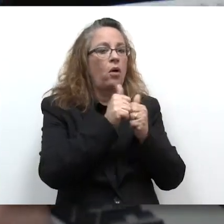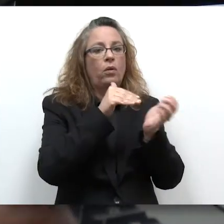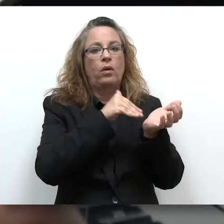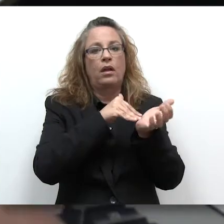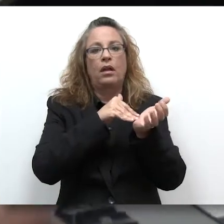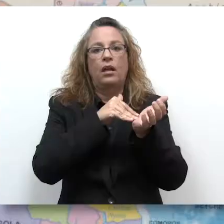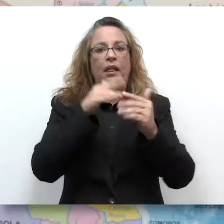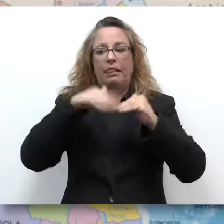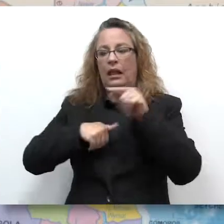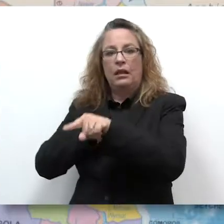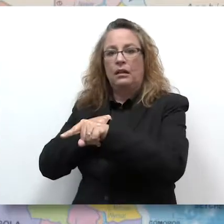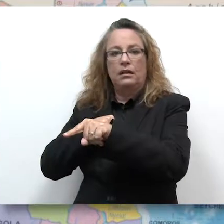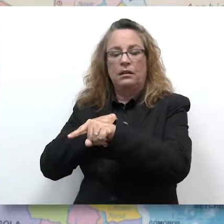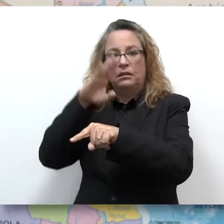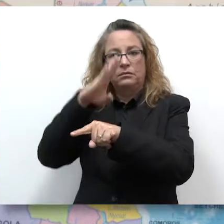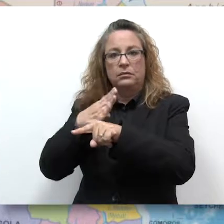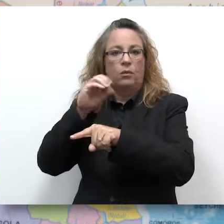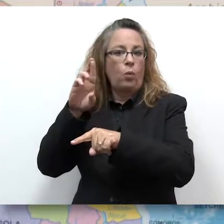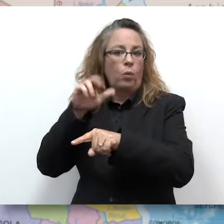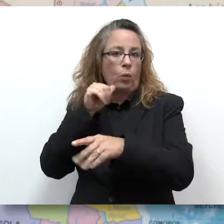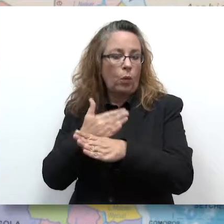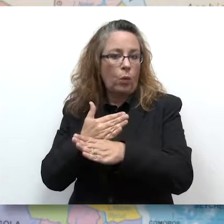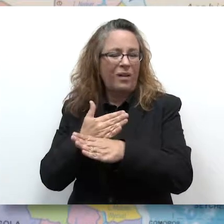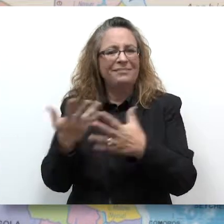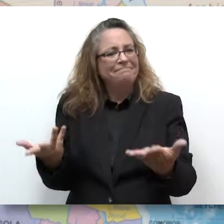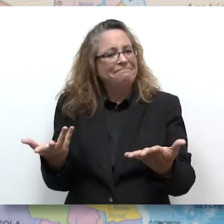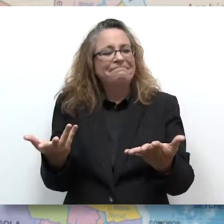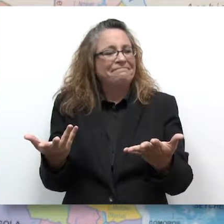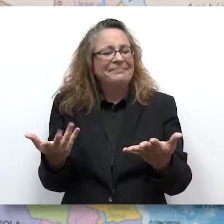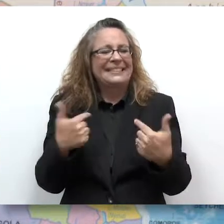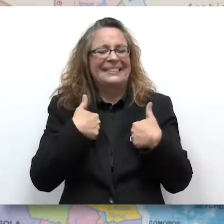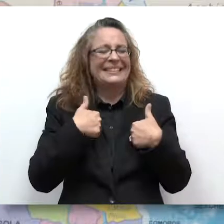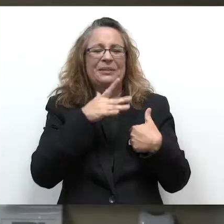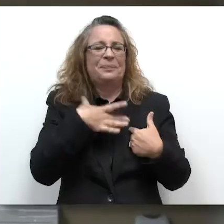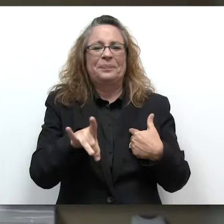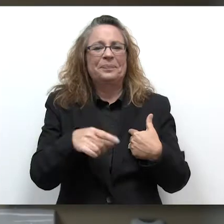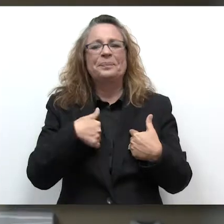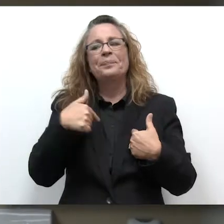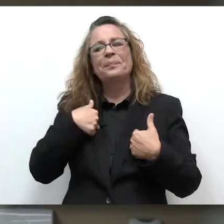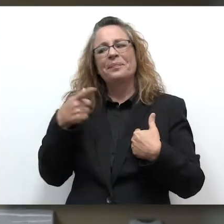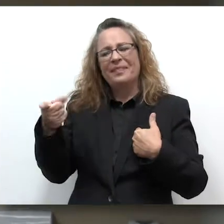That drives me crazy because it keeps the young adult from developing independent living skills.